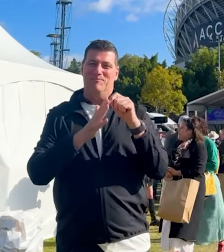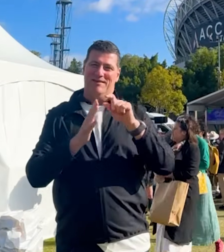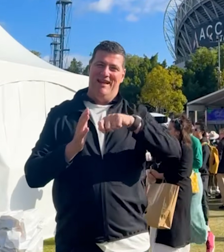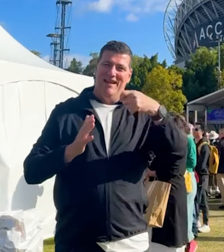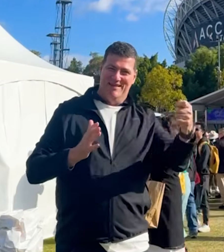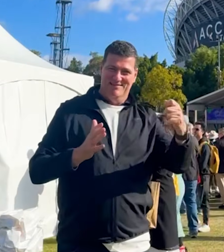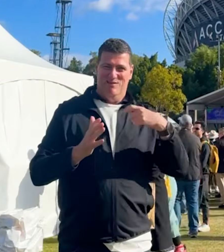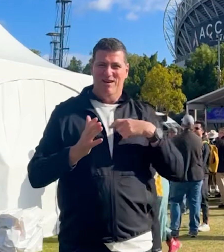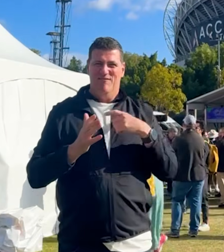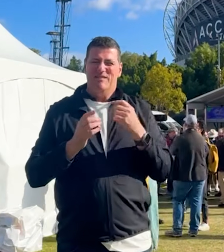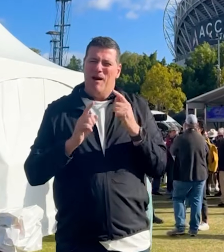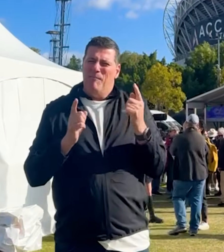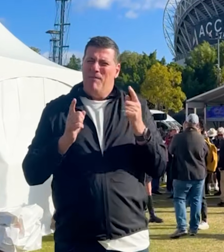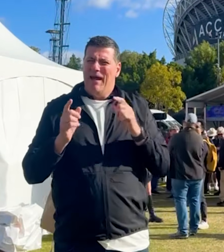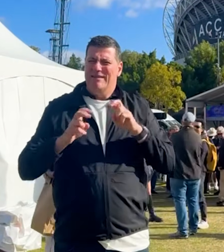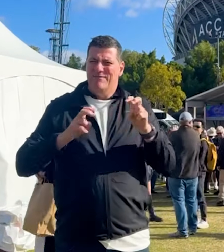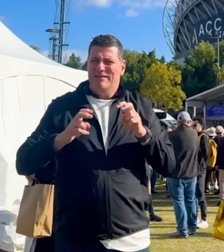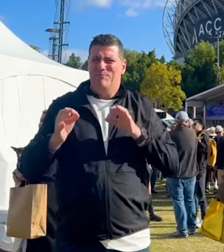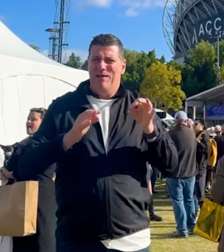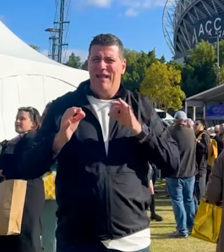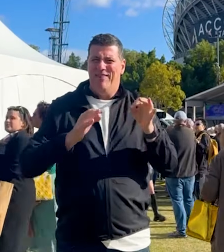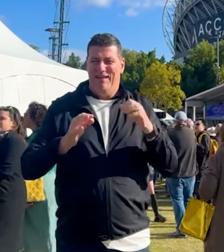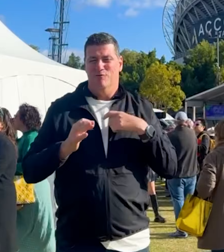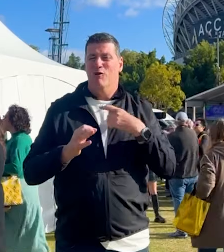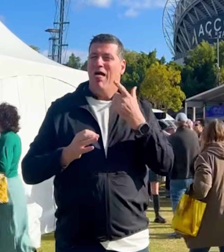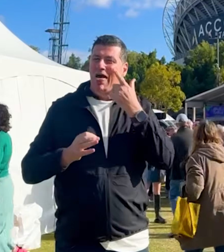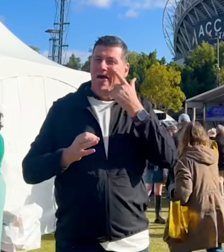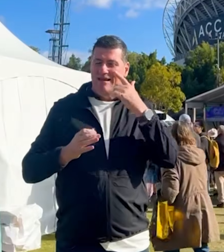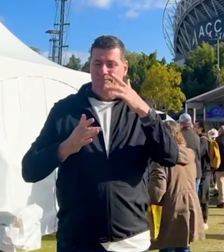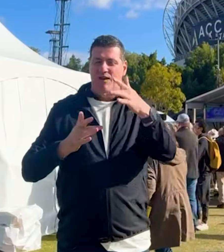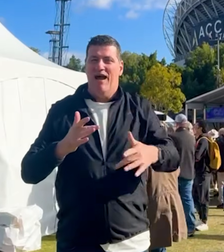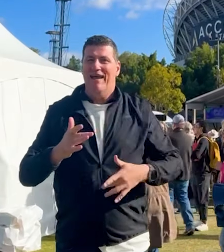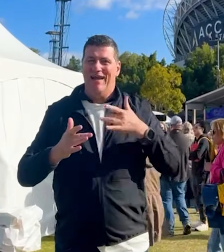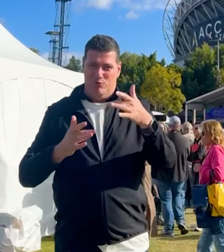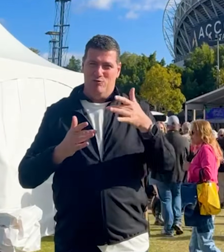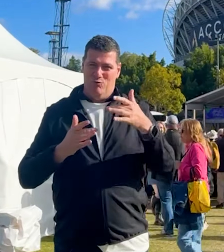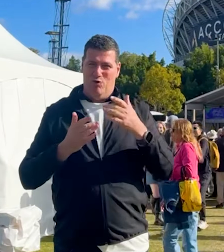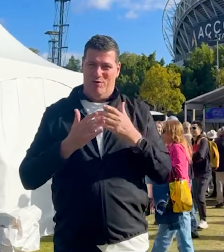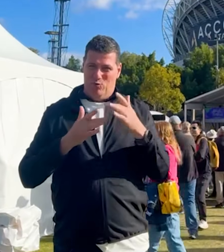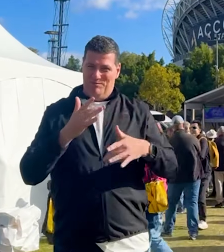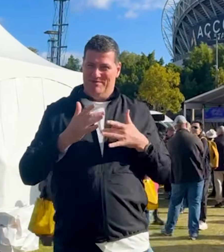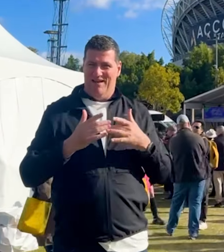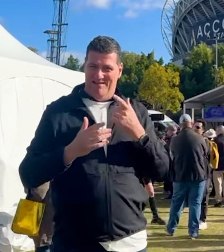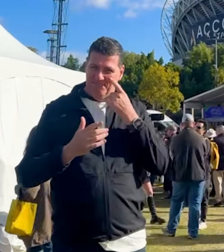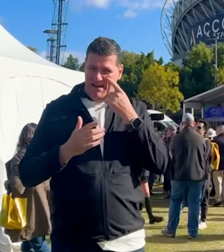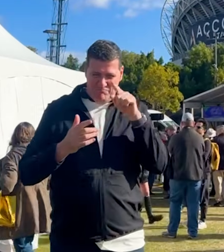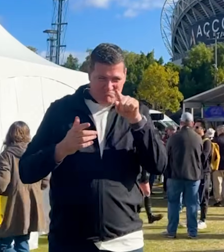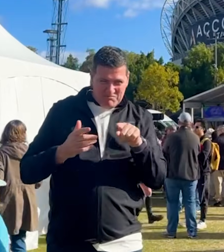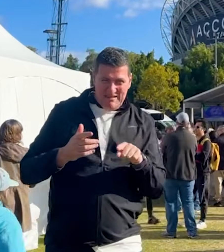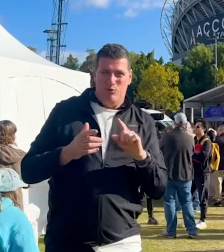That is happening next, with some activities planned so keep an eye on our website